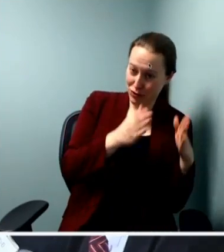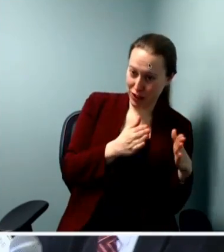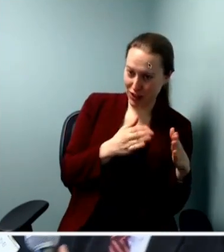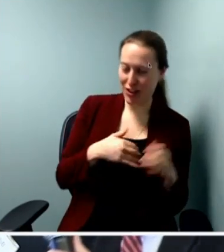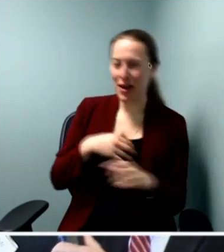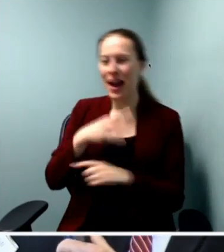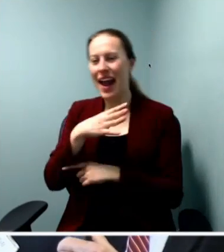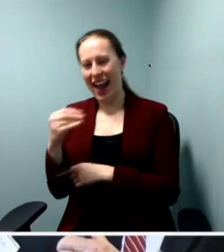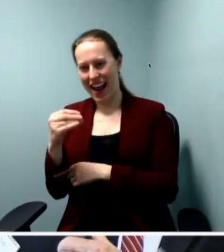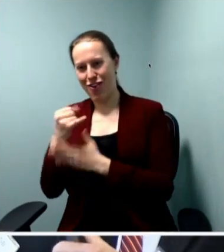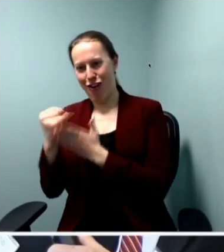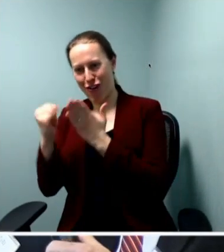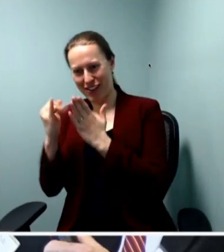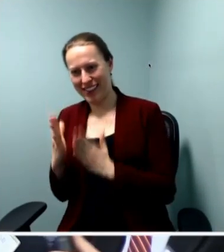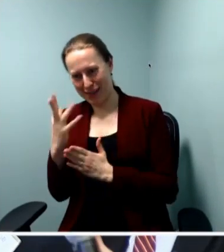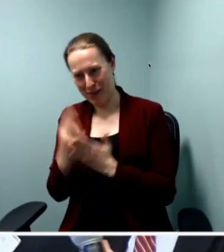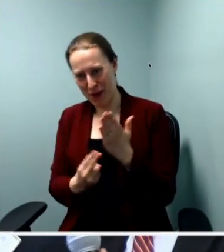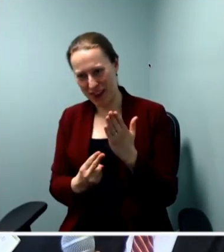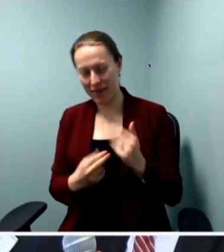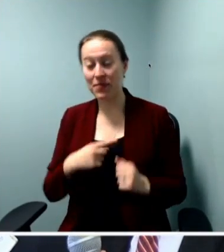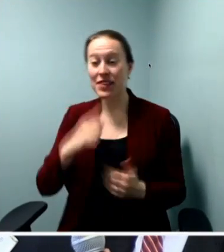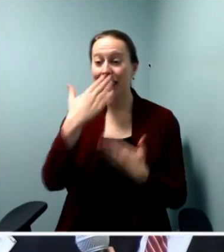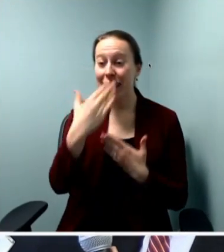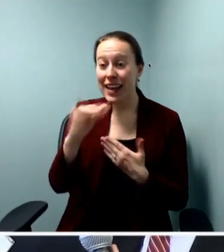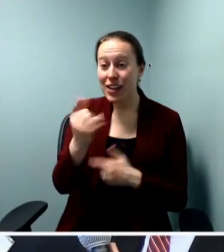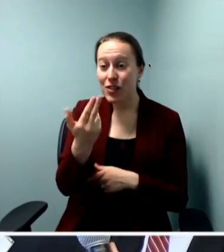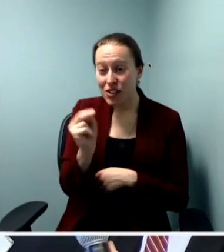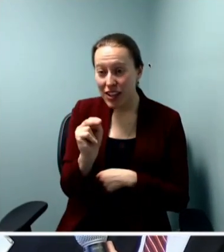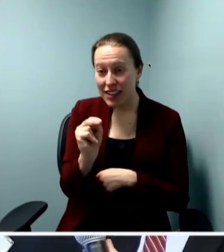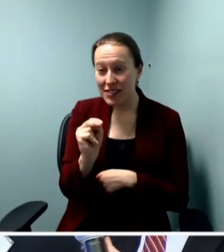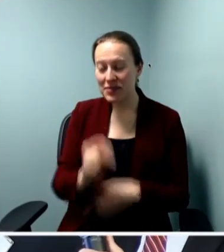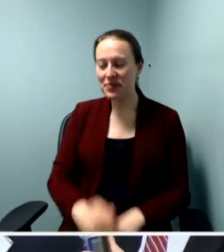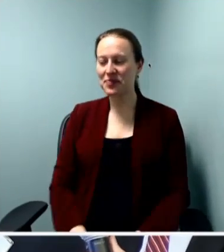Thank you, John. So, to get us warmed up--